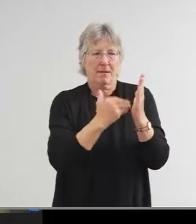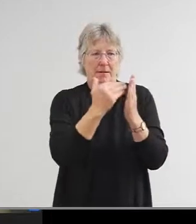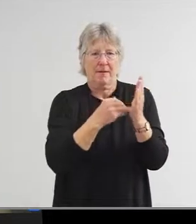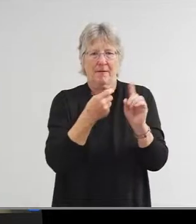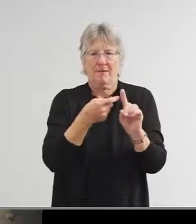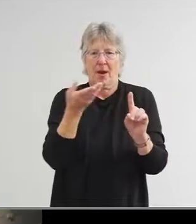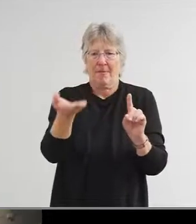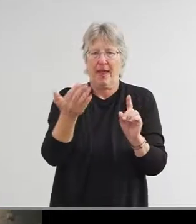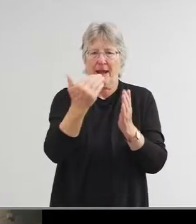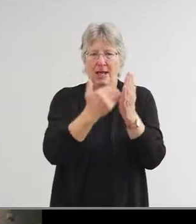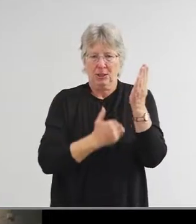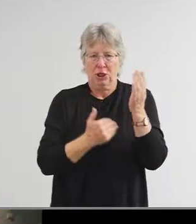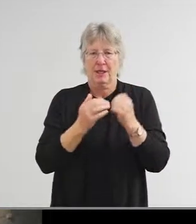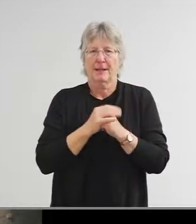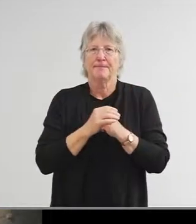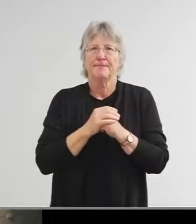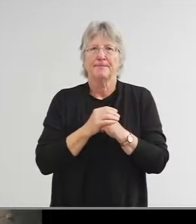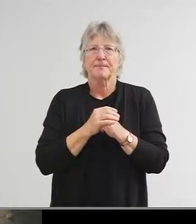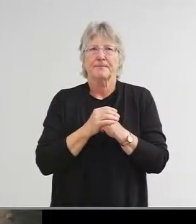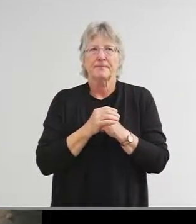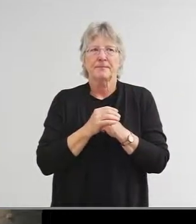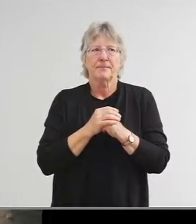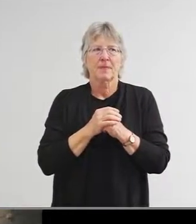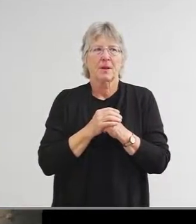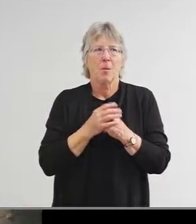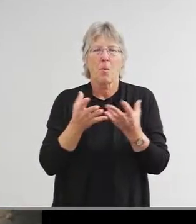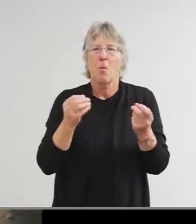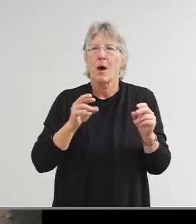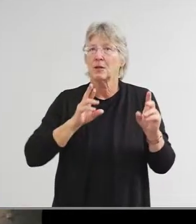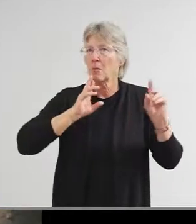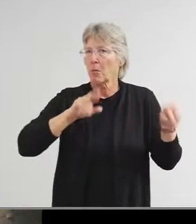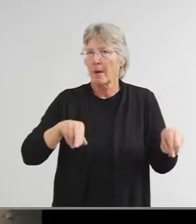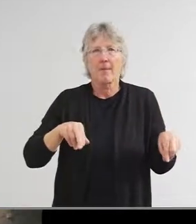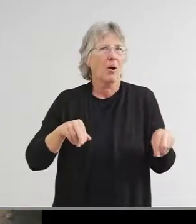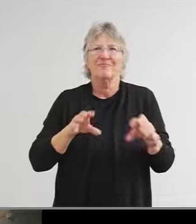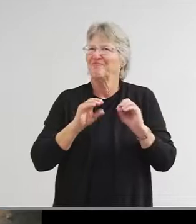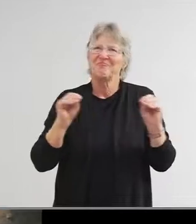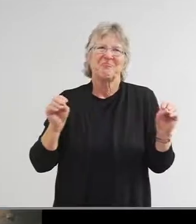and wishes to report that no reportable actions were taken.